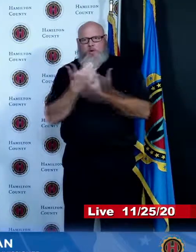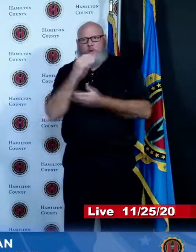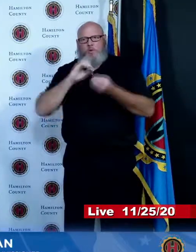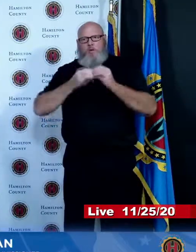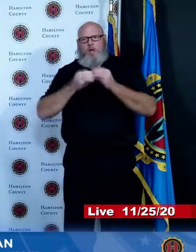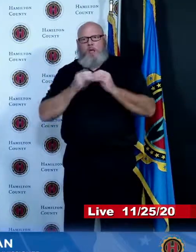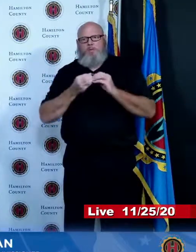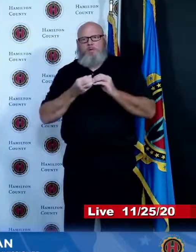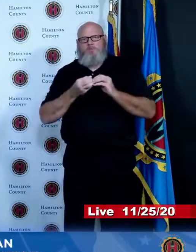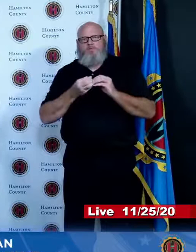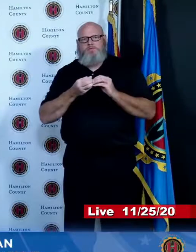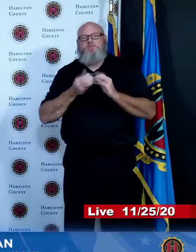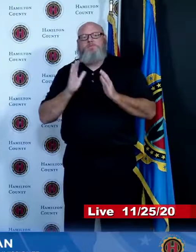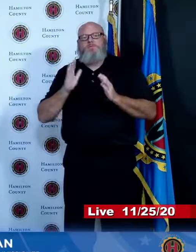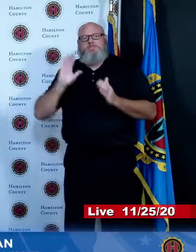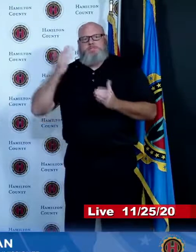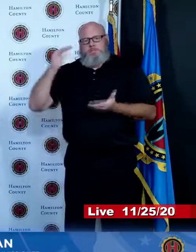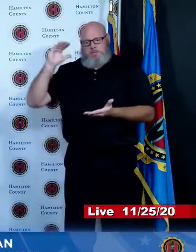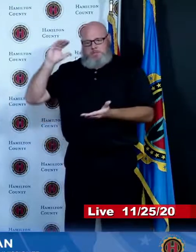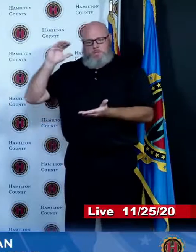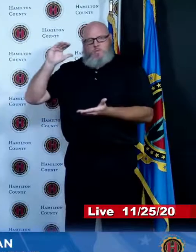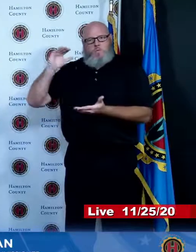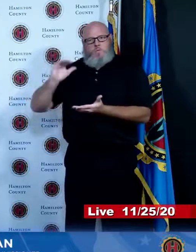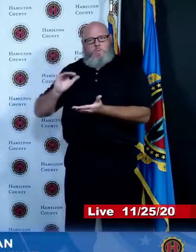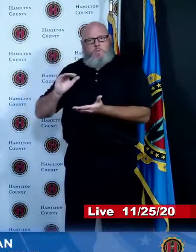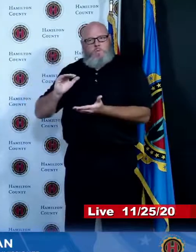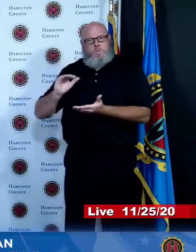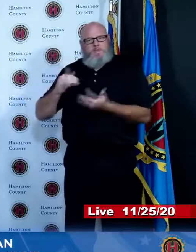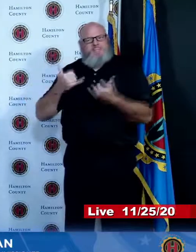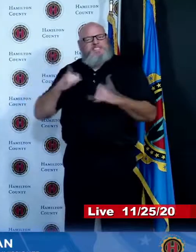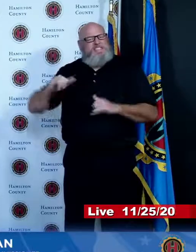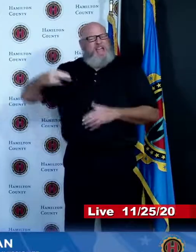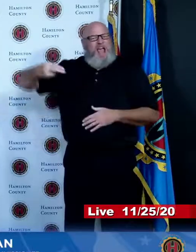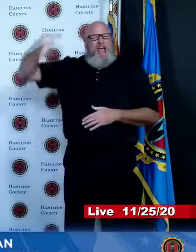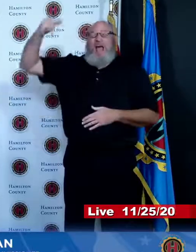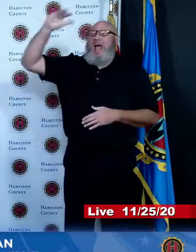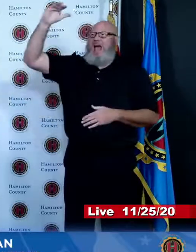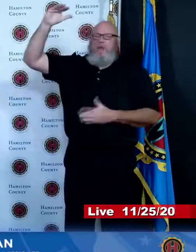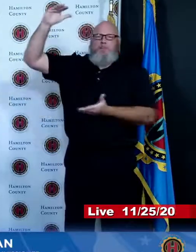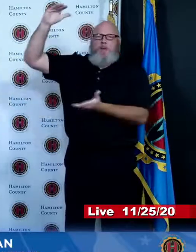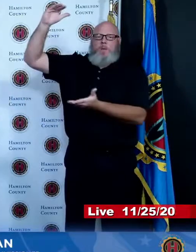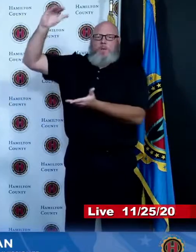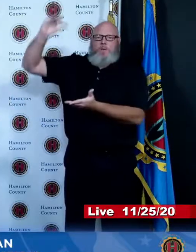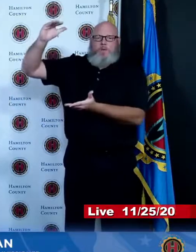indicated our numbers are still really high we're just not seeing each day a new increase